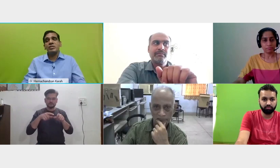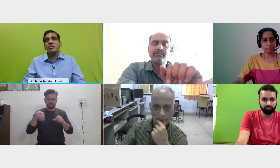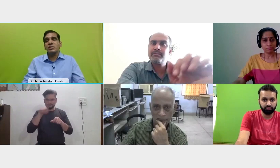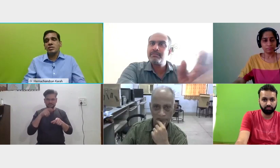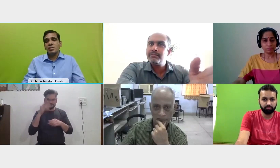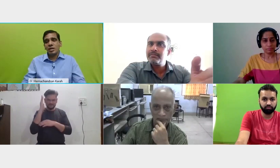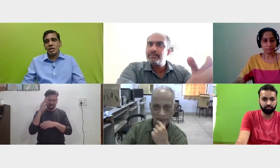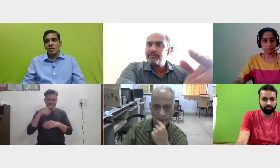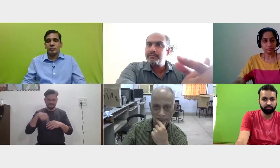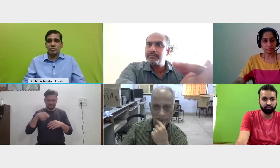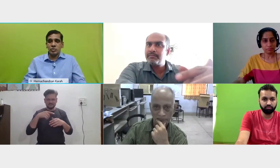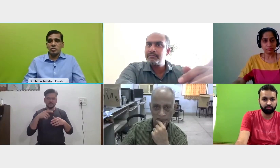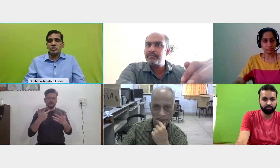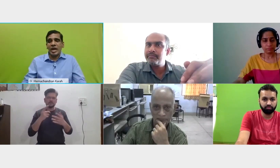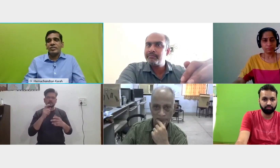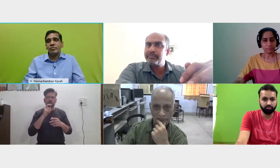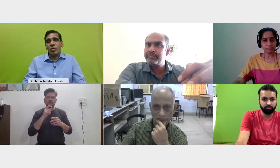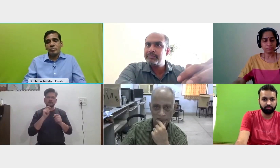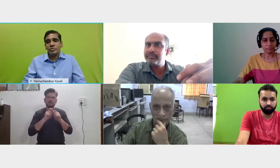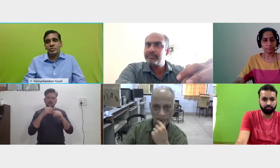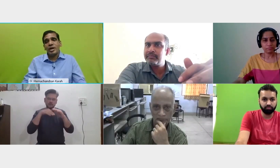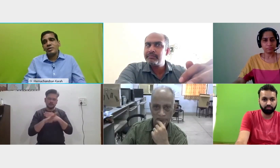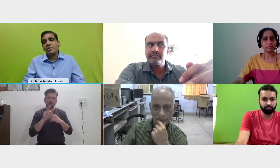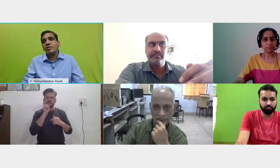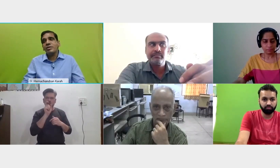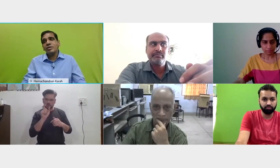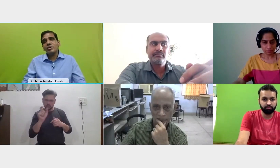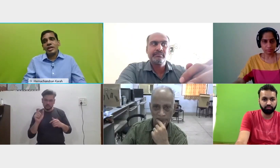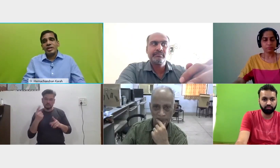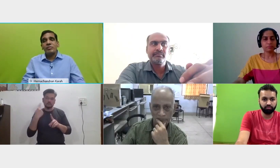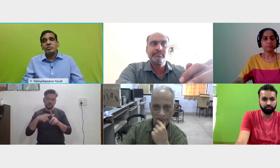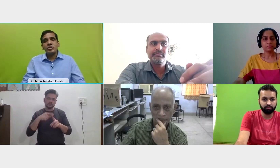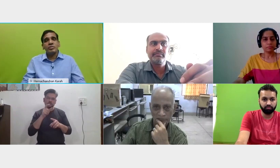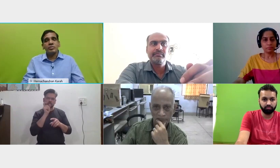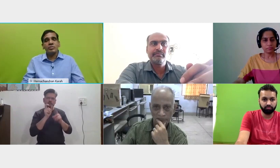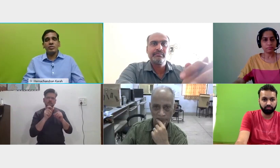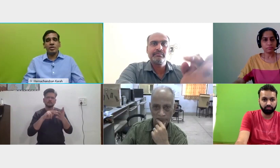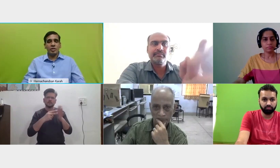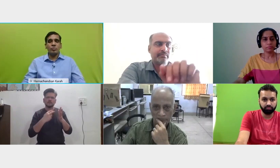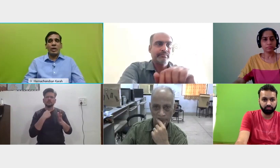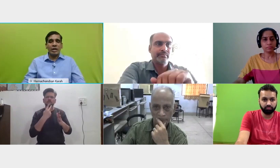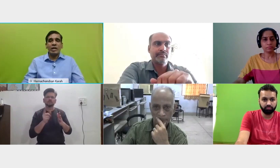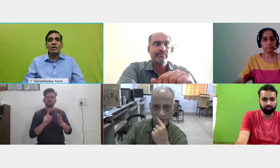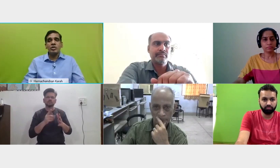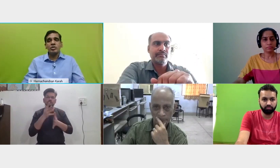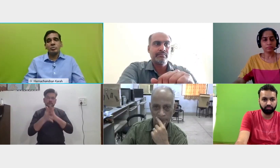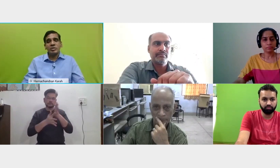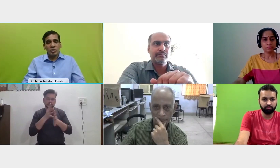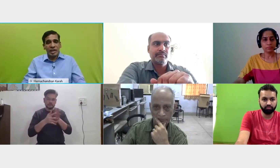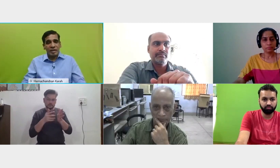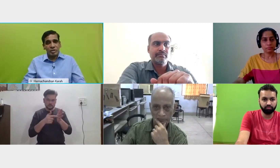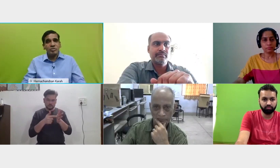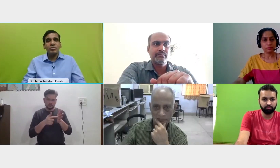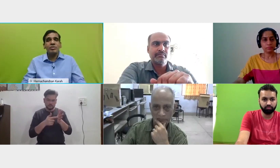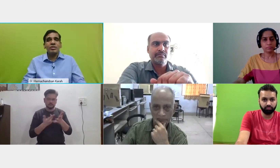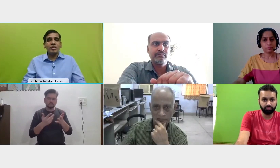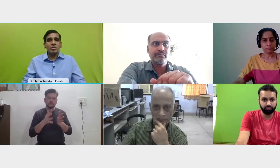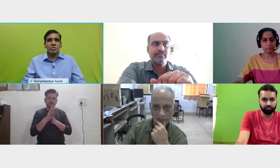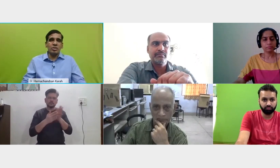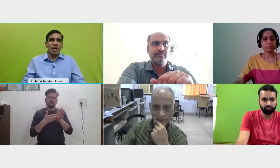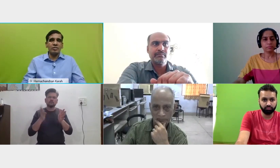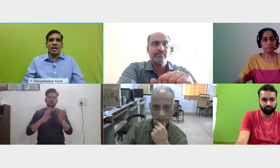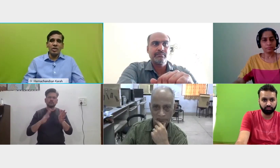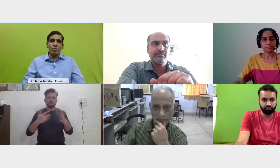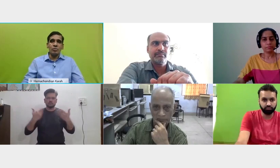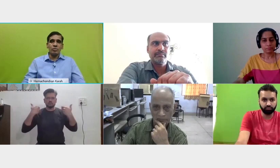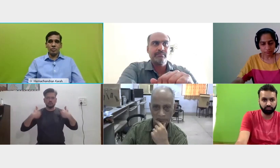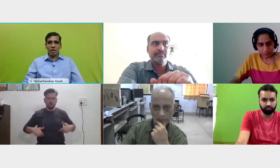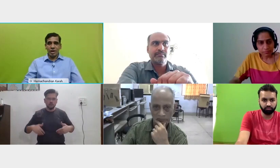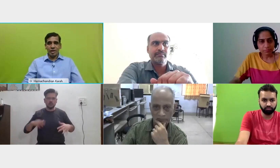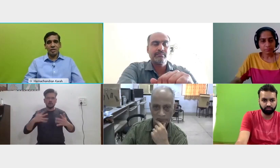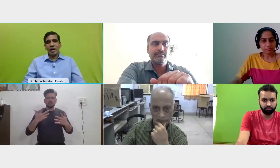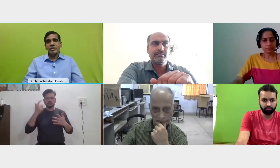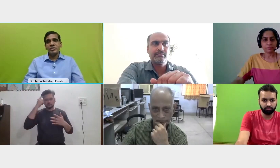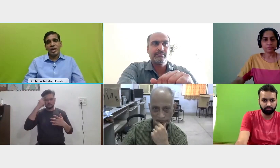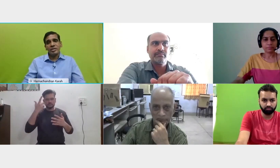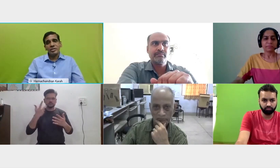in signed forms and their evolution via human body language. So that that is how I understand